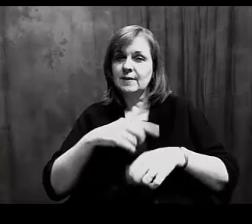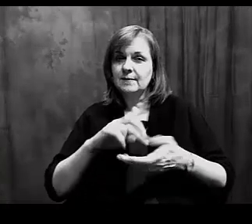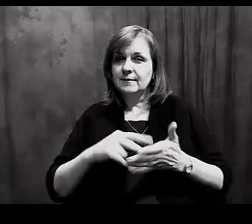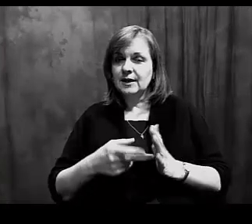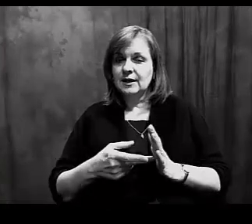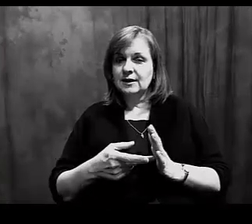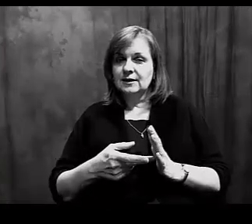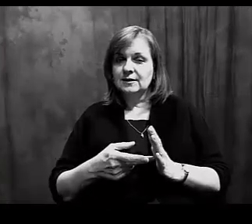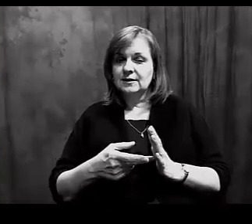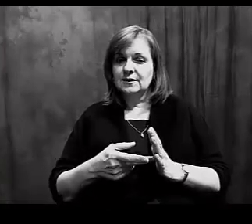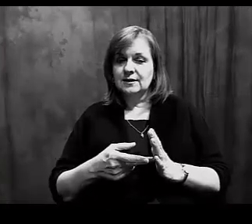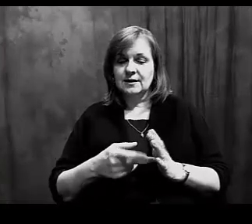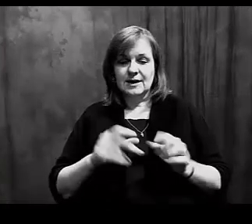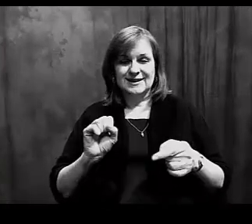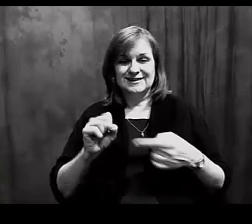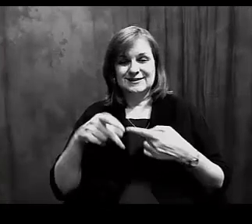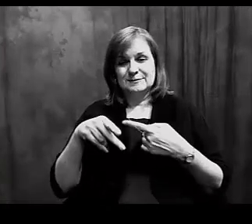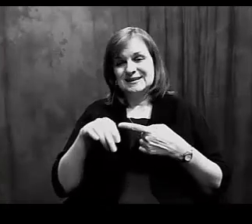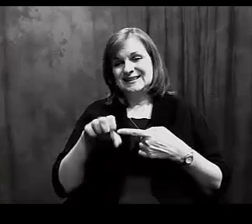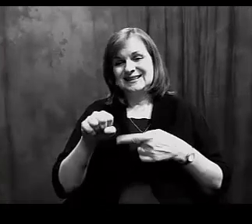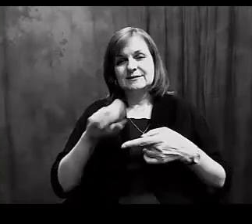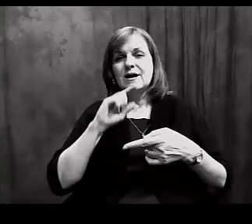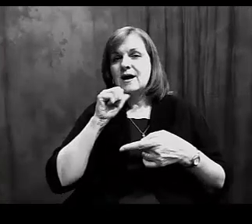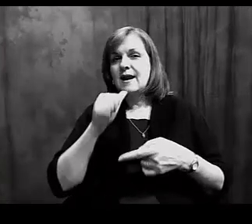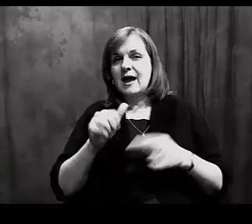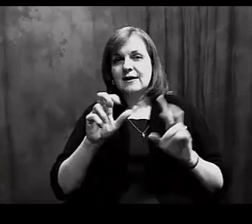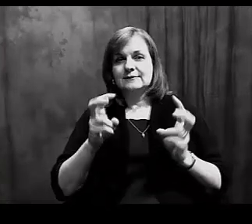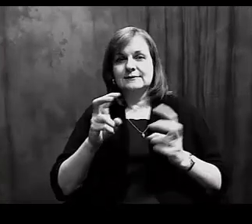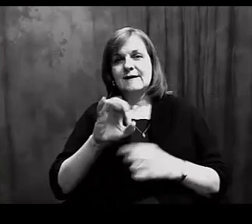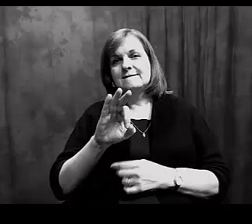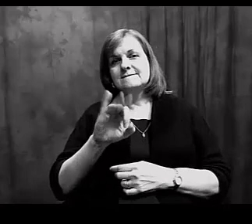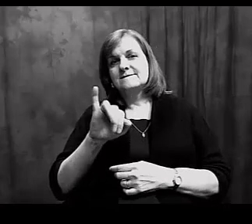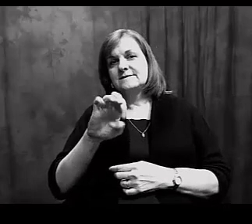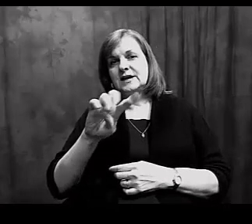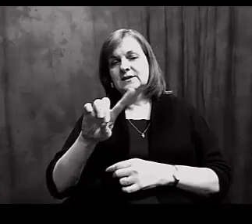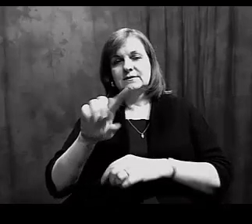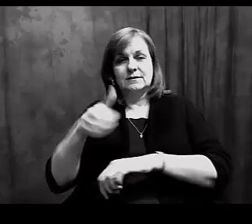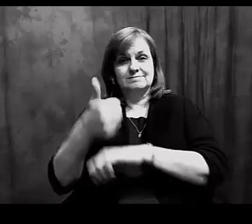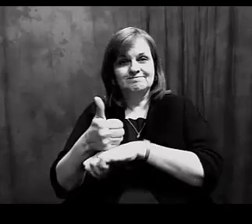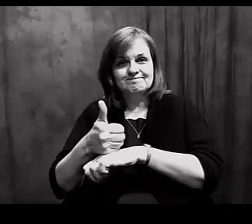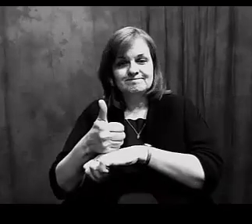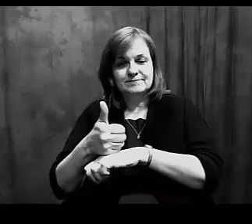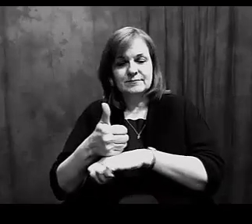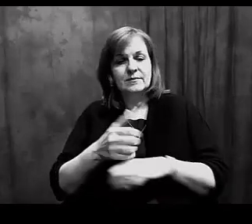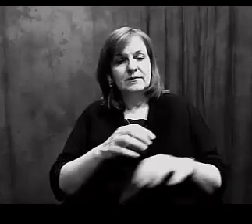implies that species are not what we referred to as fixed meaning that